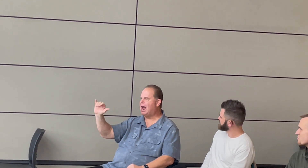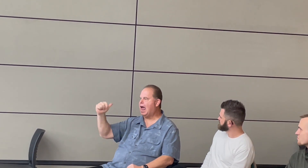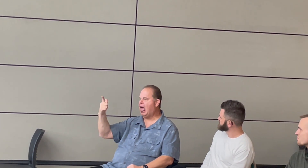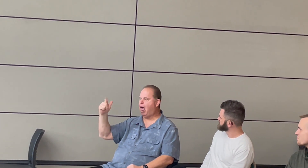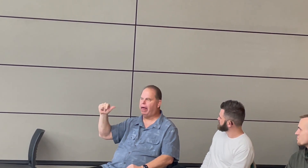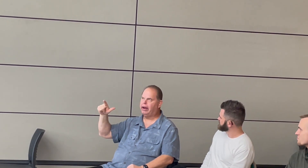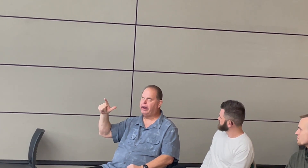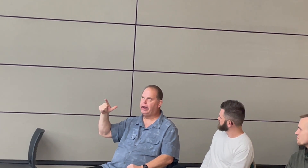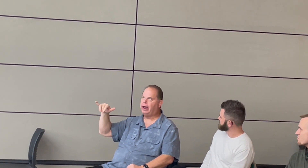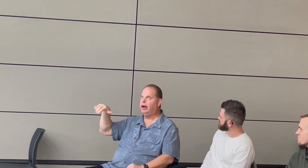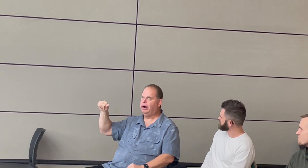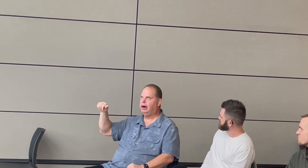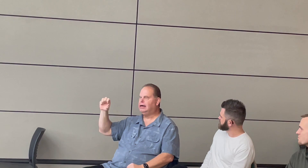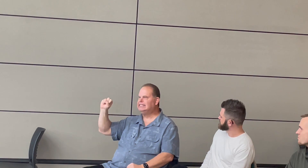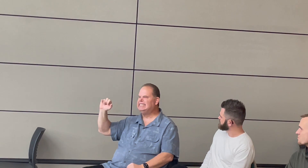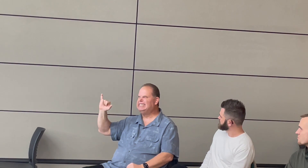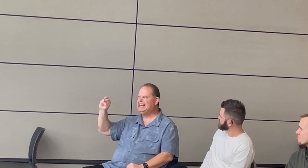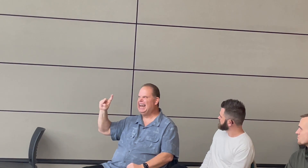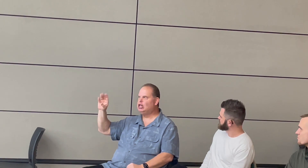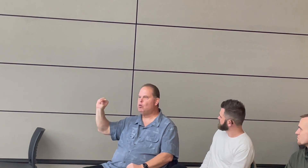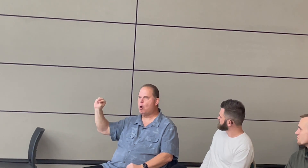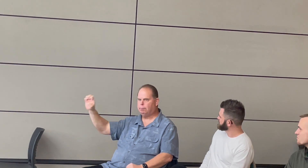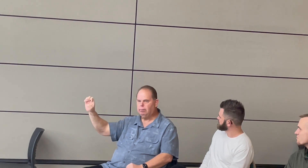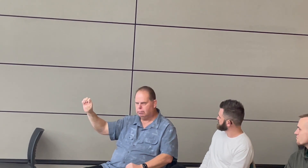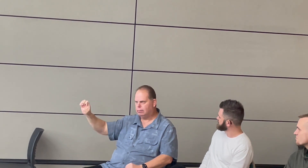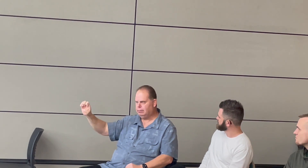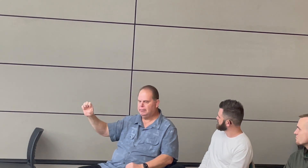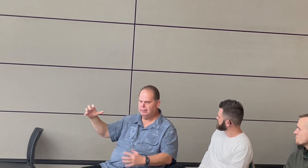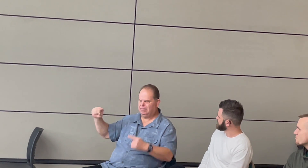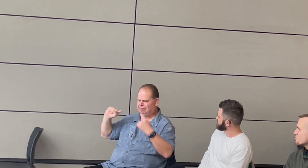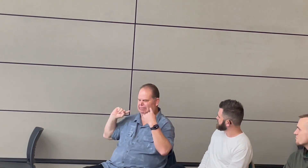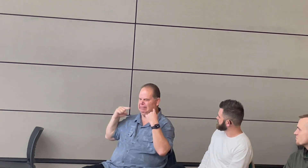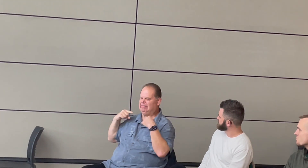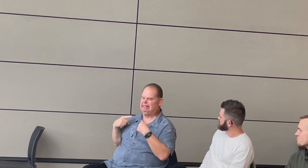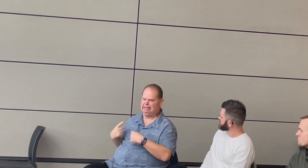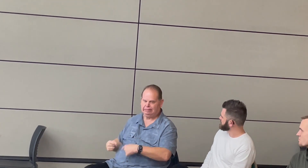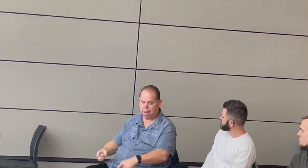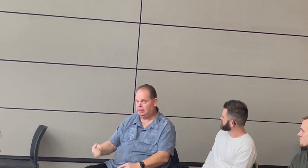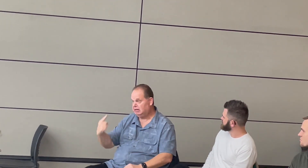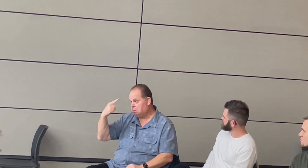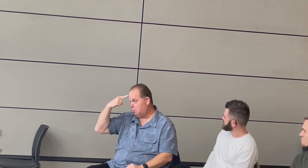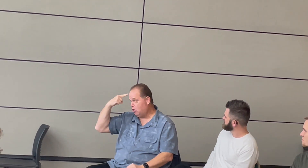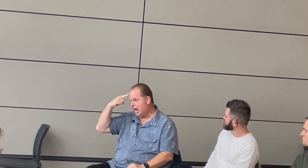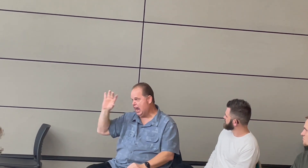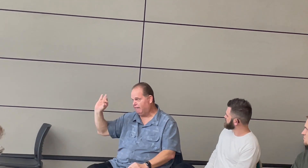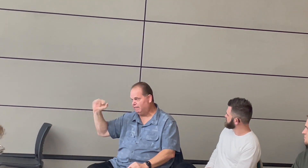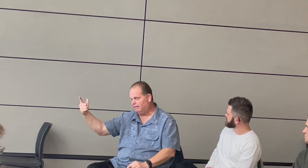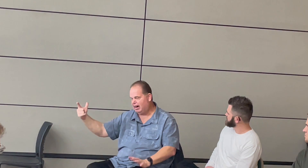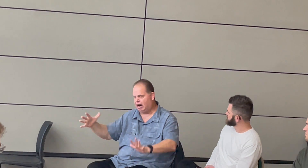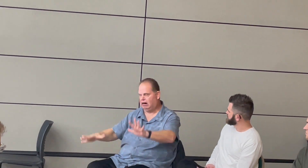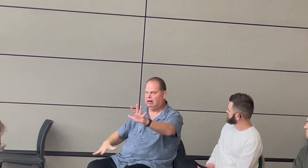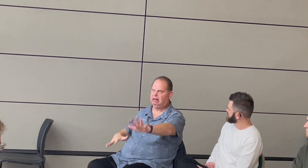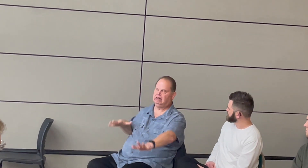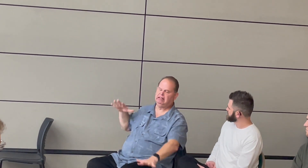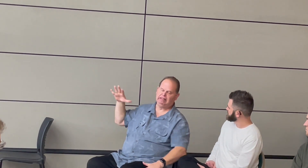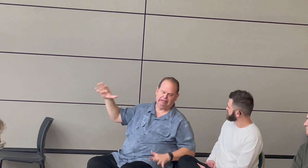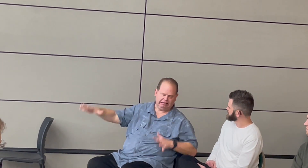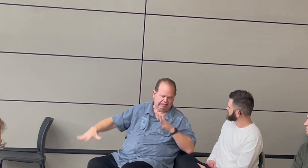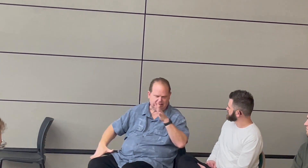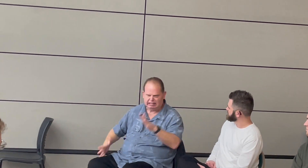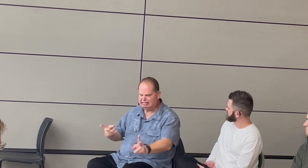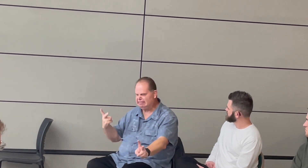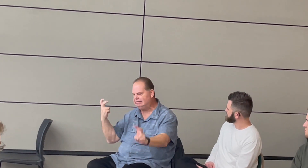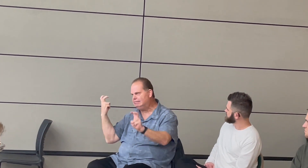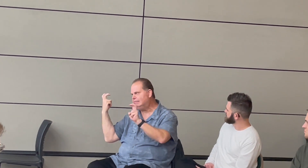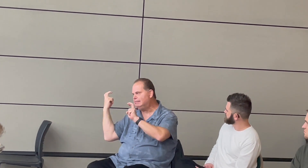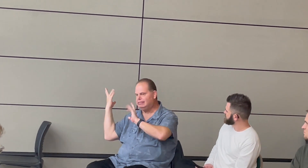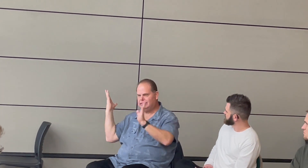which is Fibromyalgia syndrome and I was aching everywhere I felt brain fog constantly I was